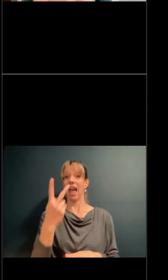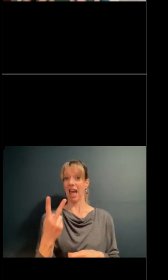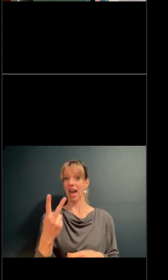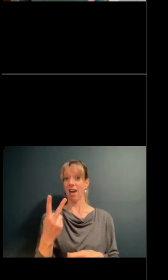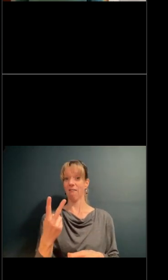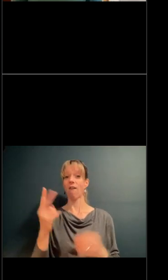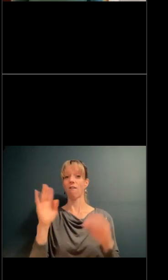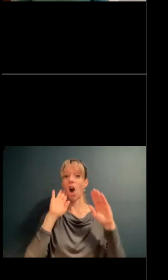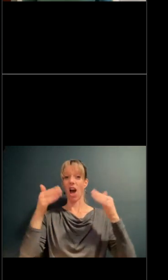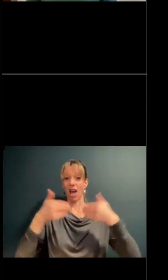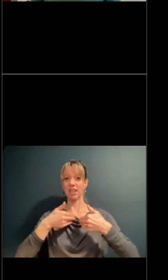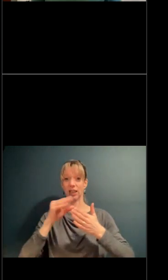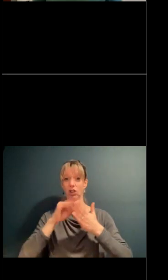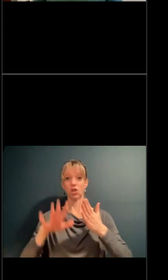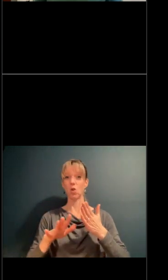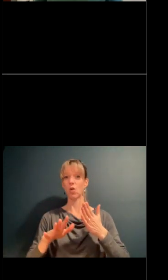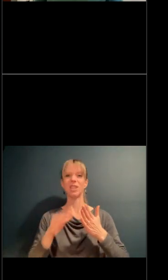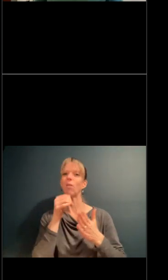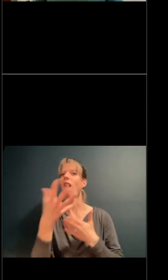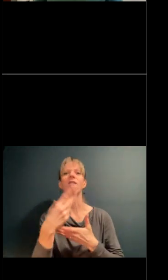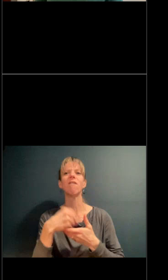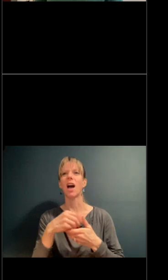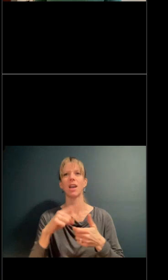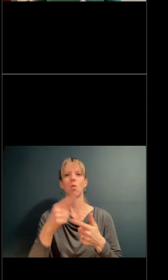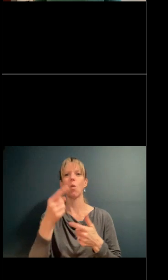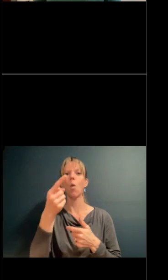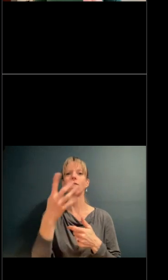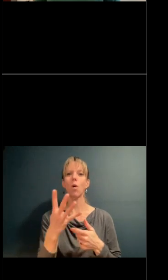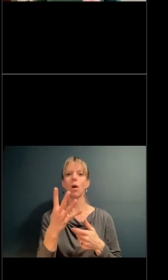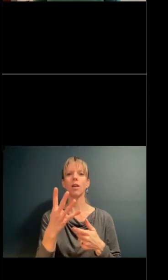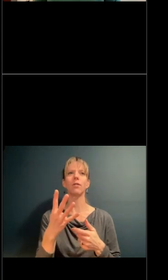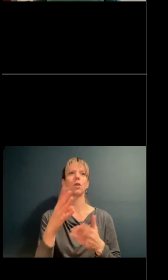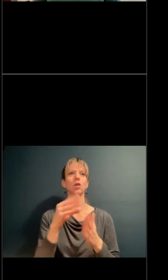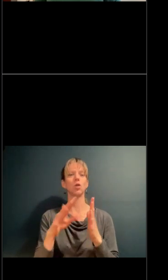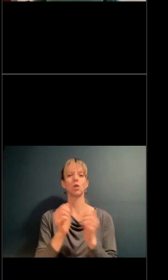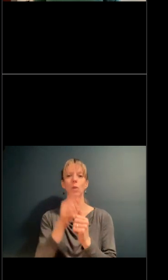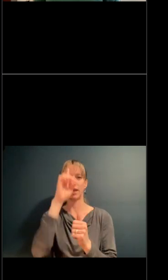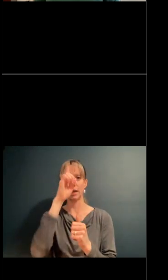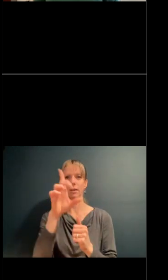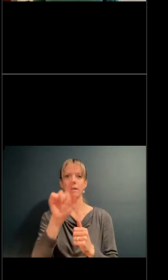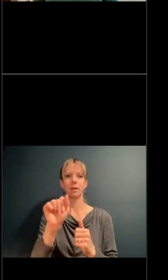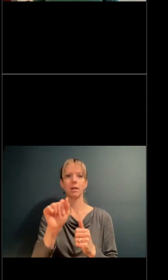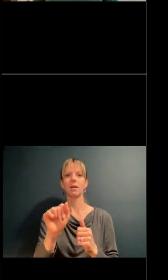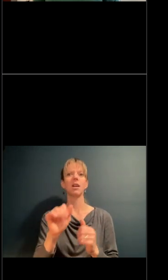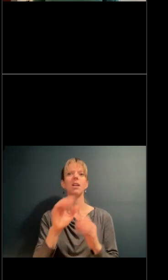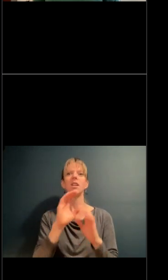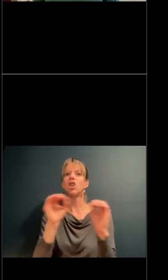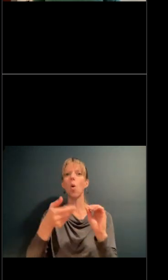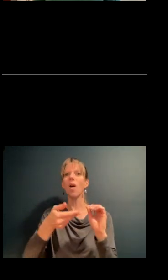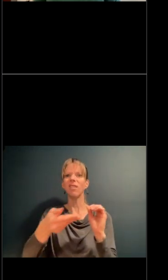1/4 of all students with intellectual disability. The absence of invitations is striking.